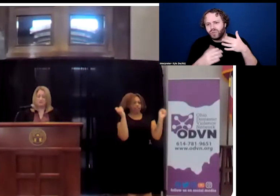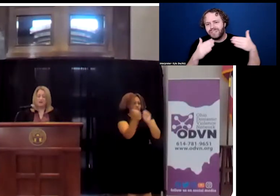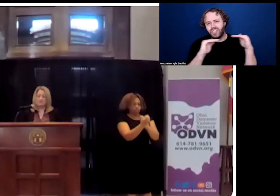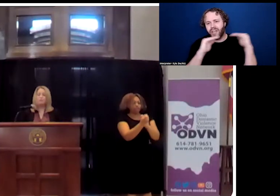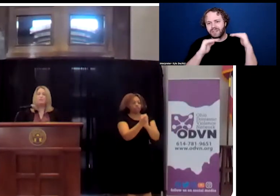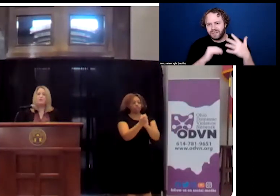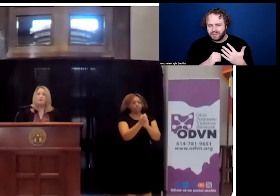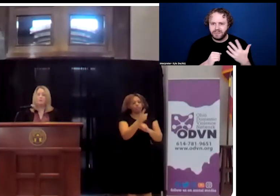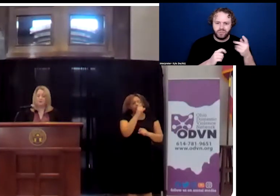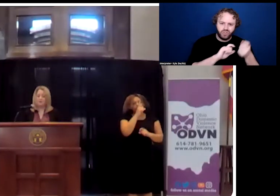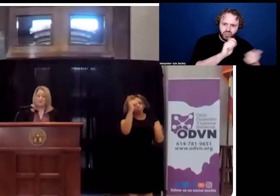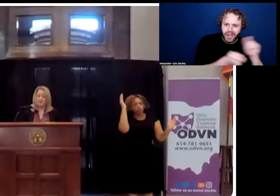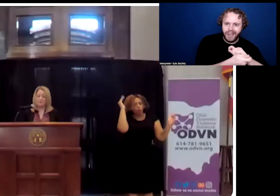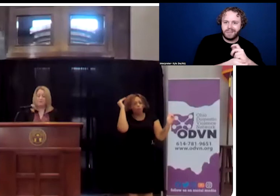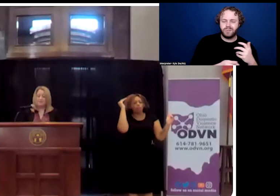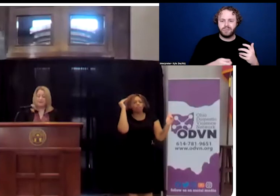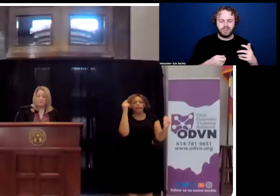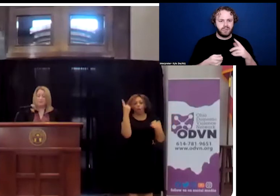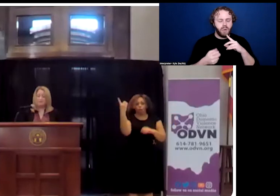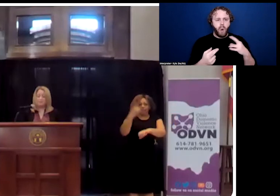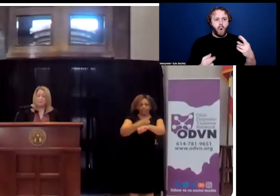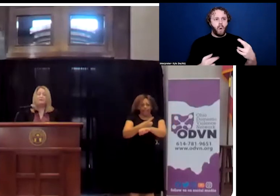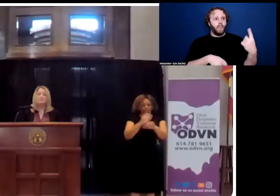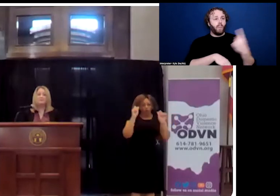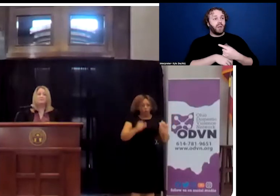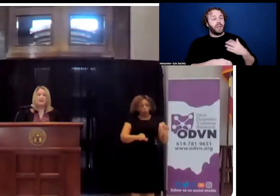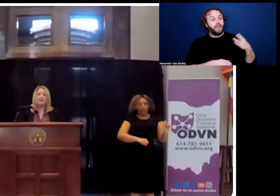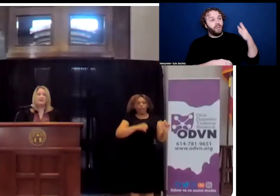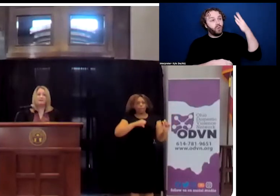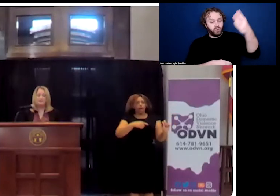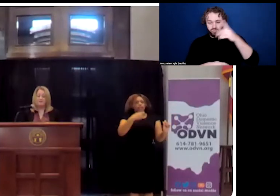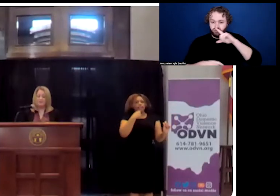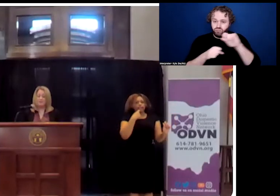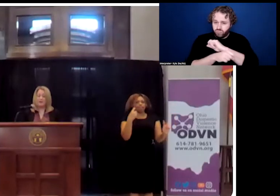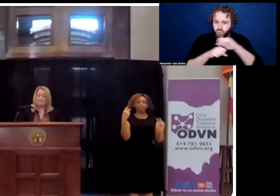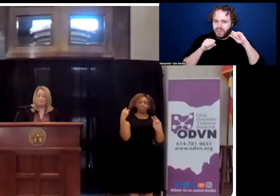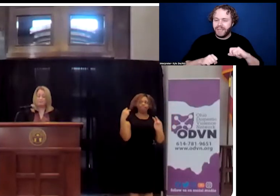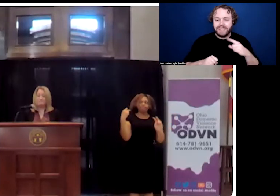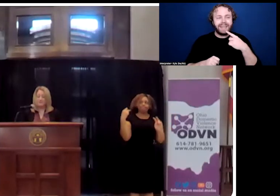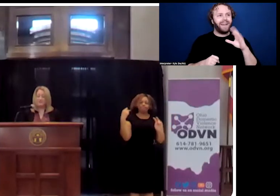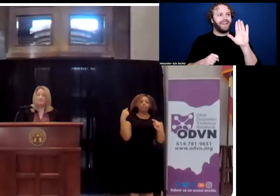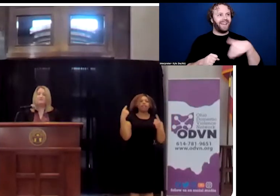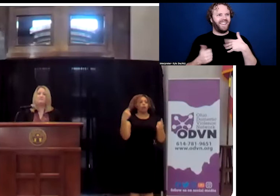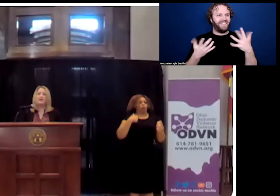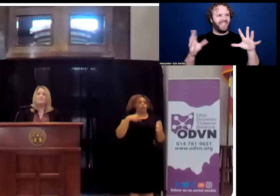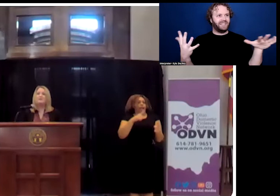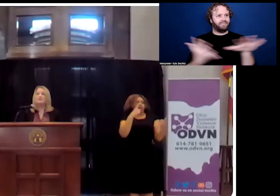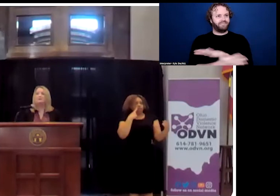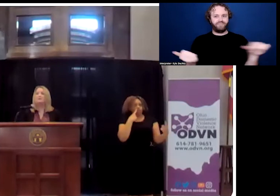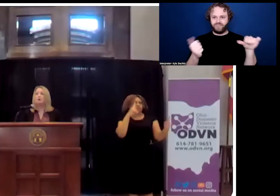I truly hope that one day we can proudly say that we have defeated this epidemic called